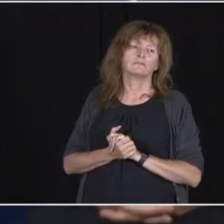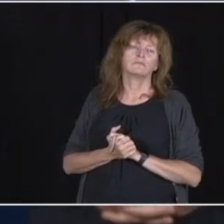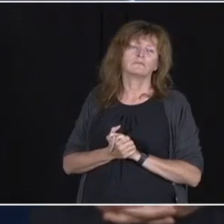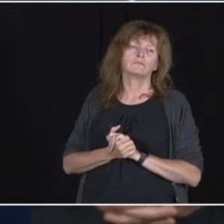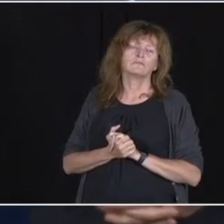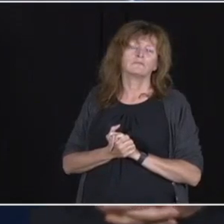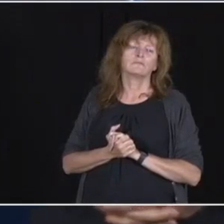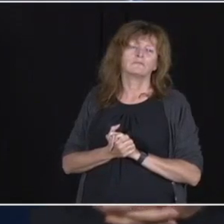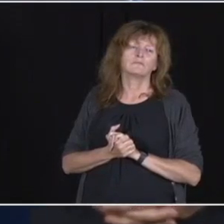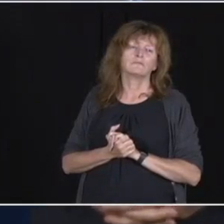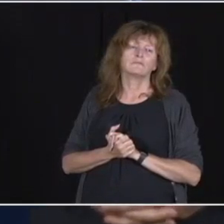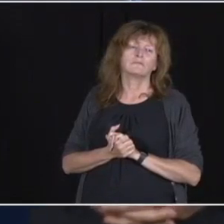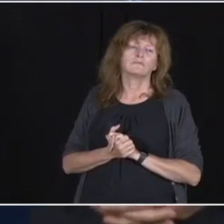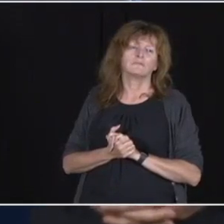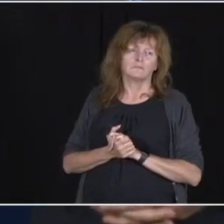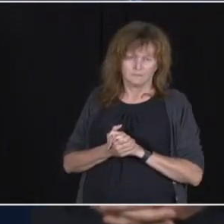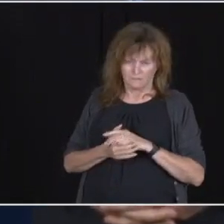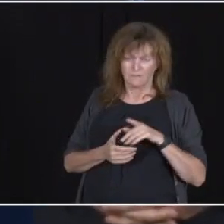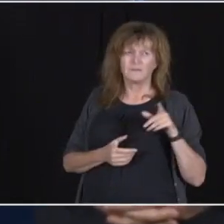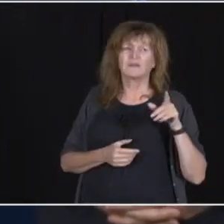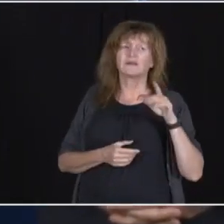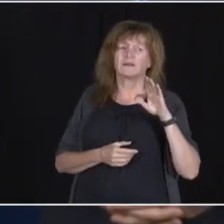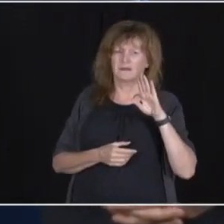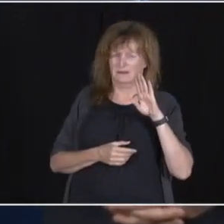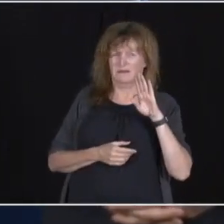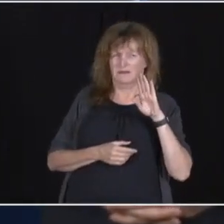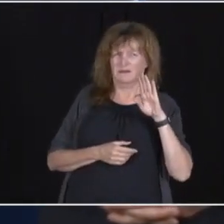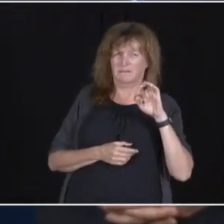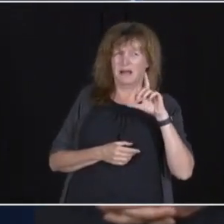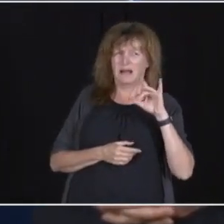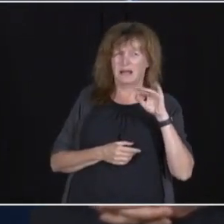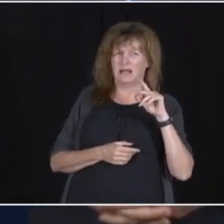that Belinda wasn't the only conservative in your ranks